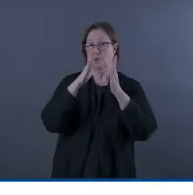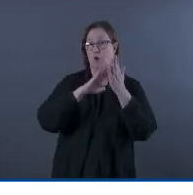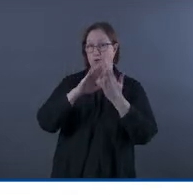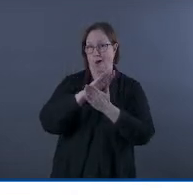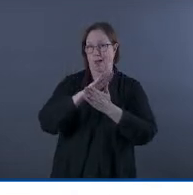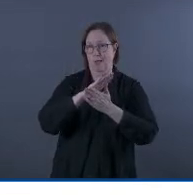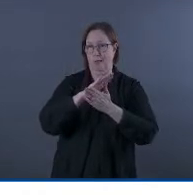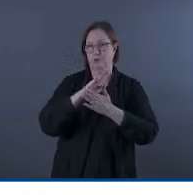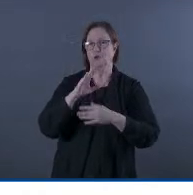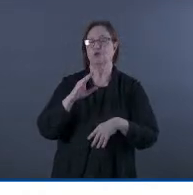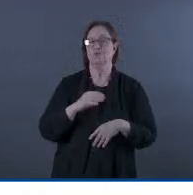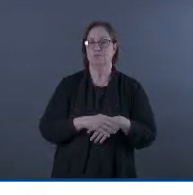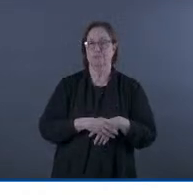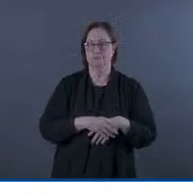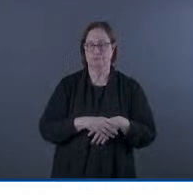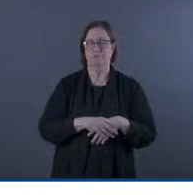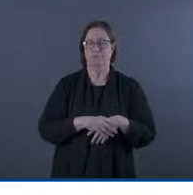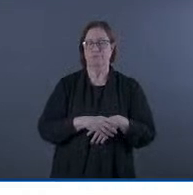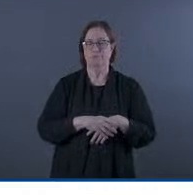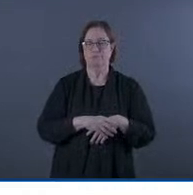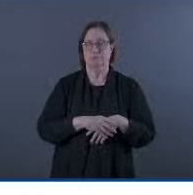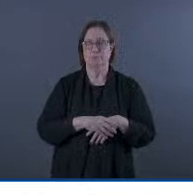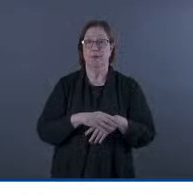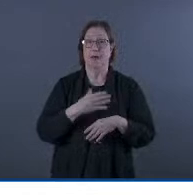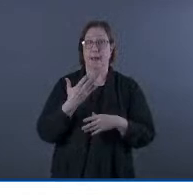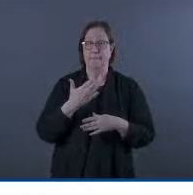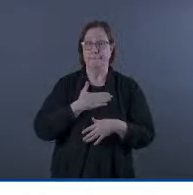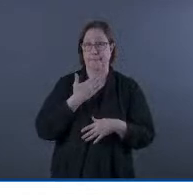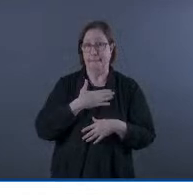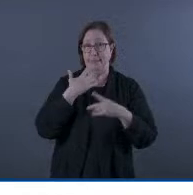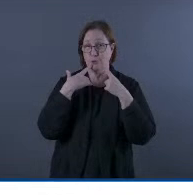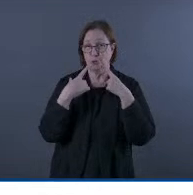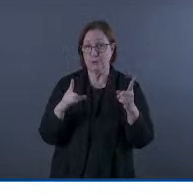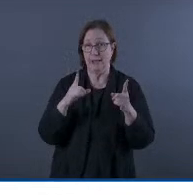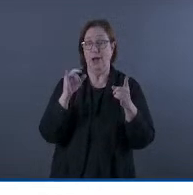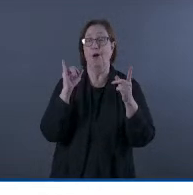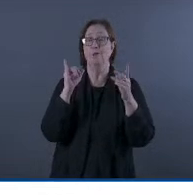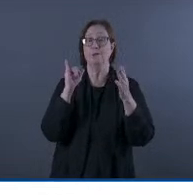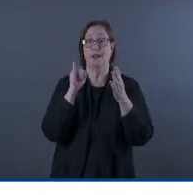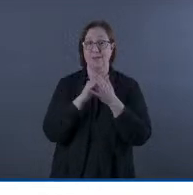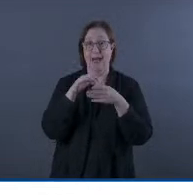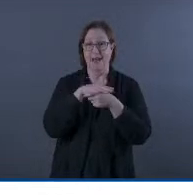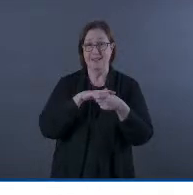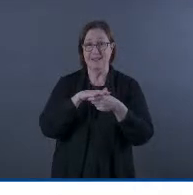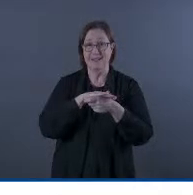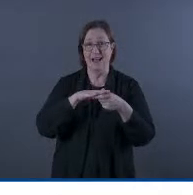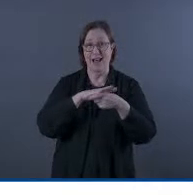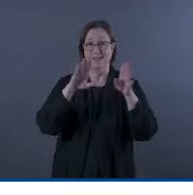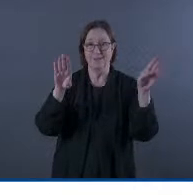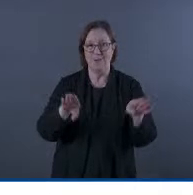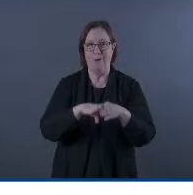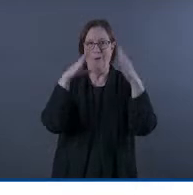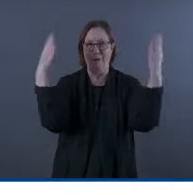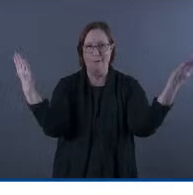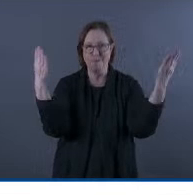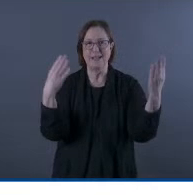Very pleased to announce that we have now opened the site. And we held our pilot clinic on Saturday, March 6th,